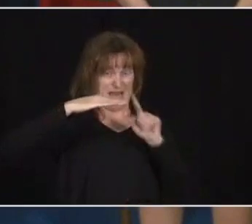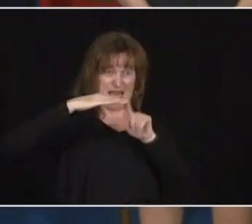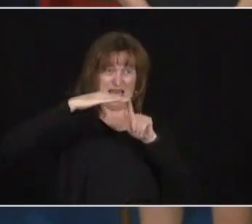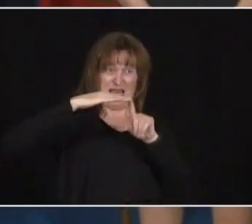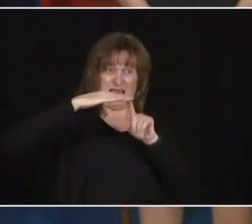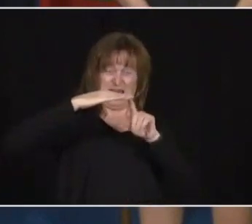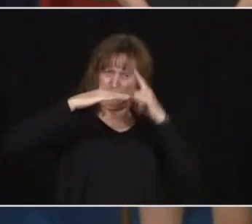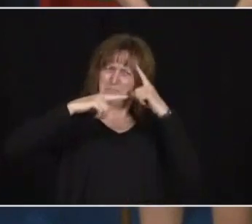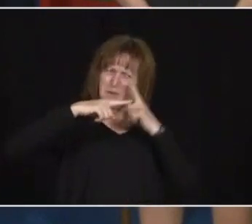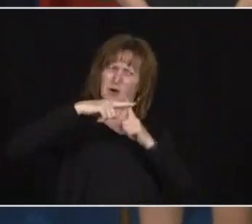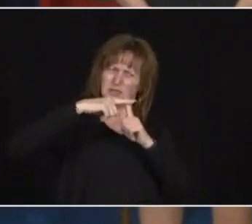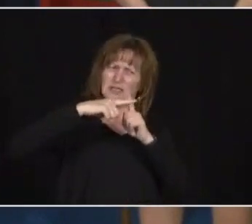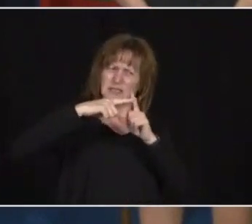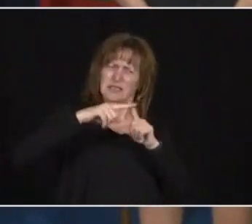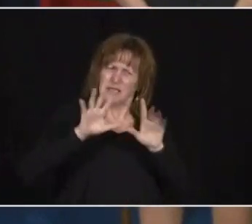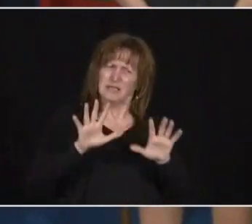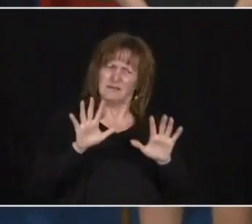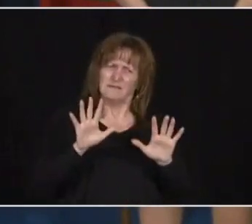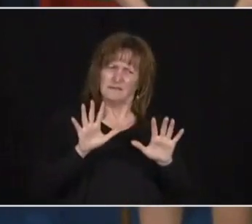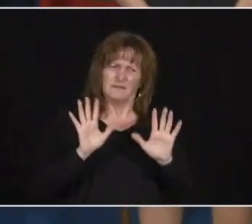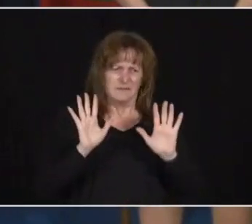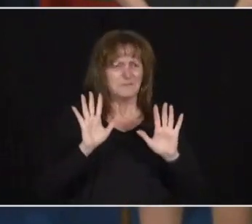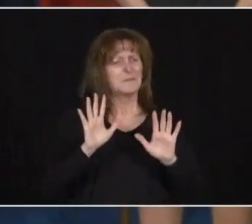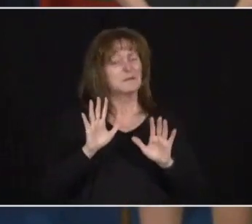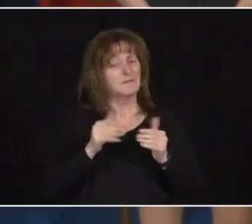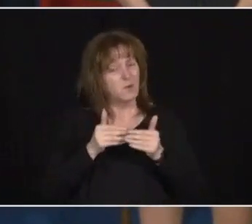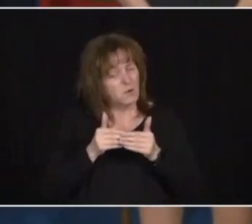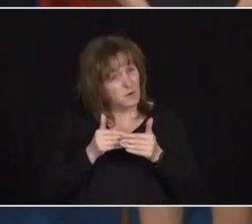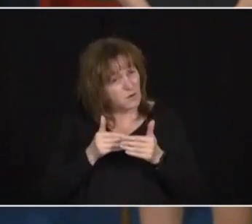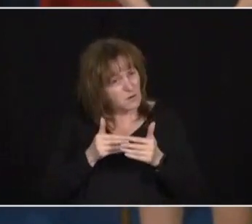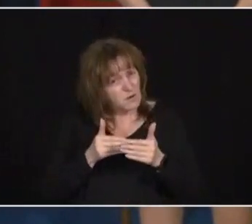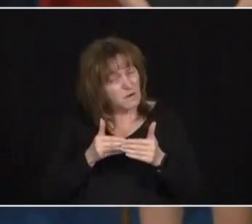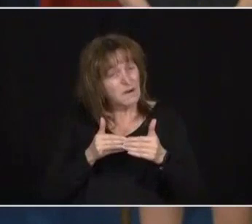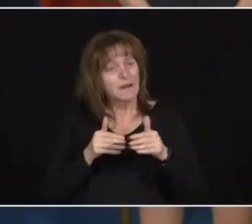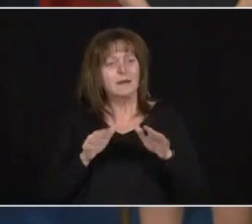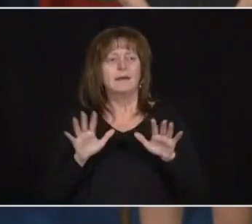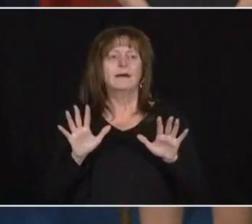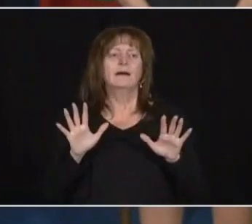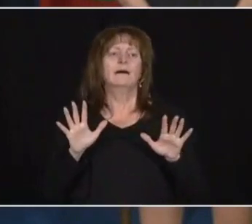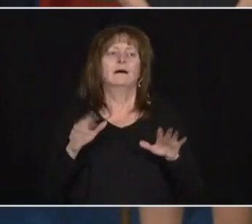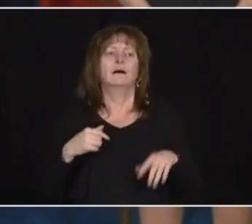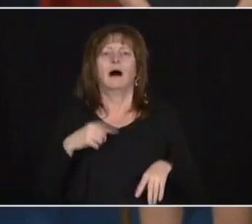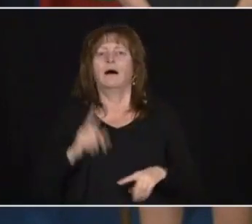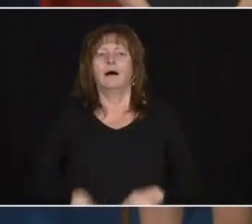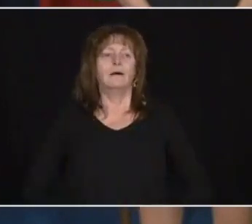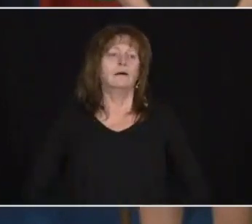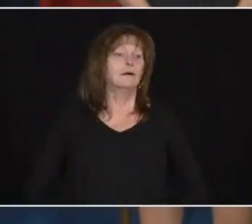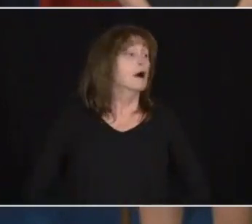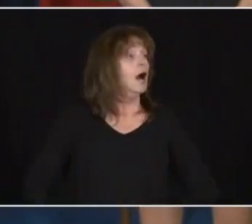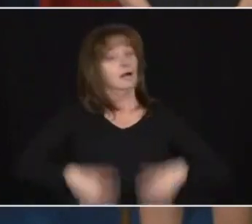There's going to be positive news if we continue on this trend. But over the next little while while, I can't